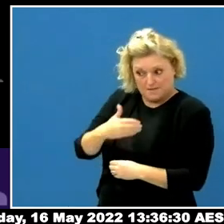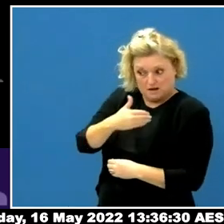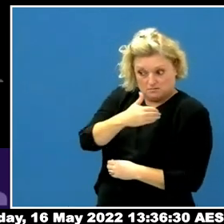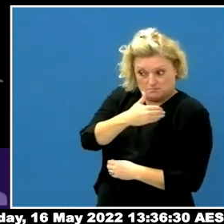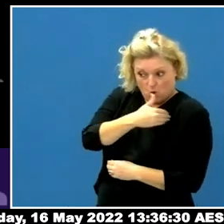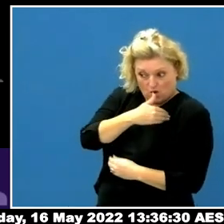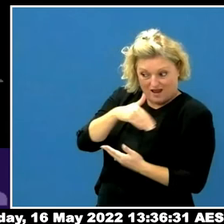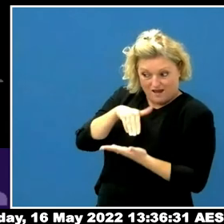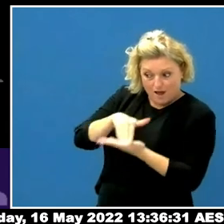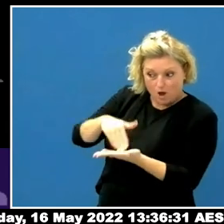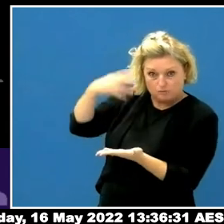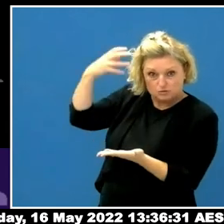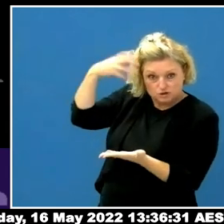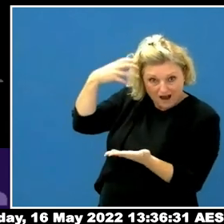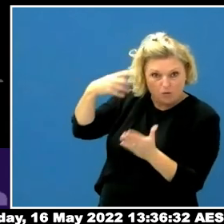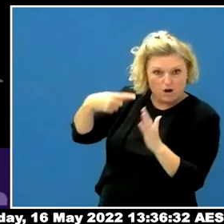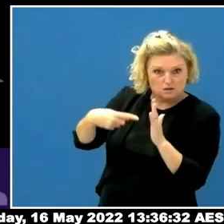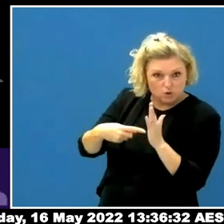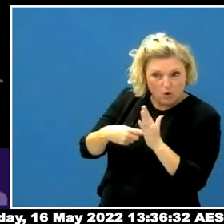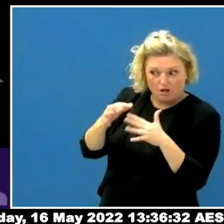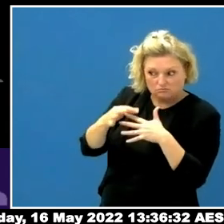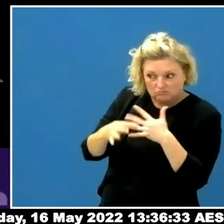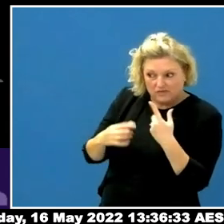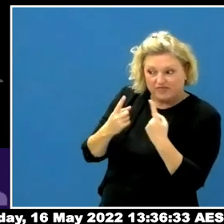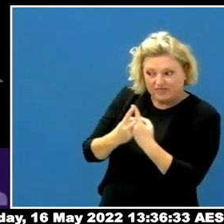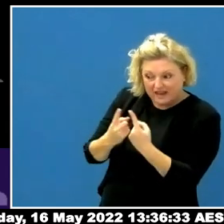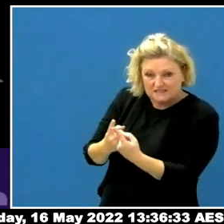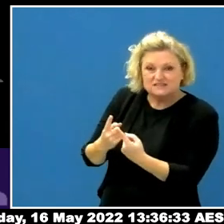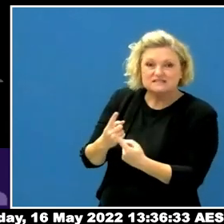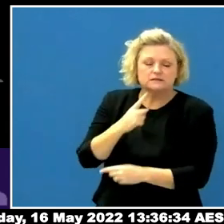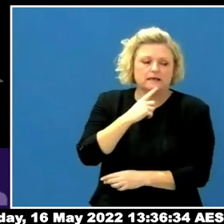That's correct. Alright. And I'll come back to that with you.